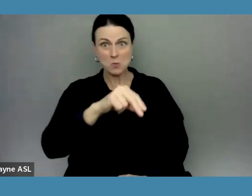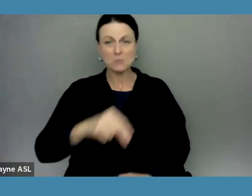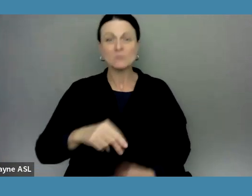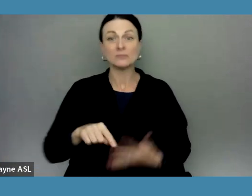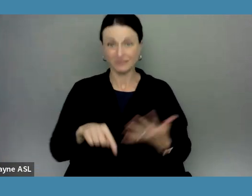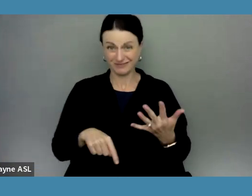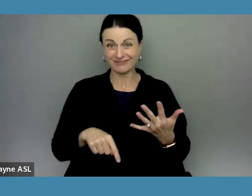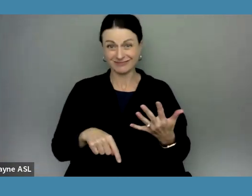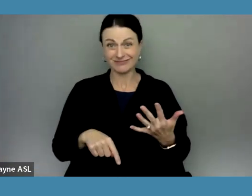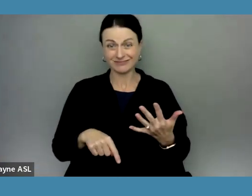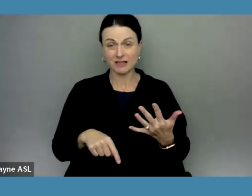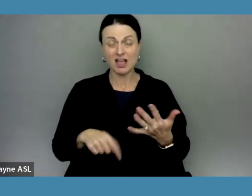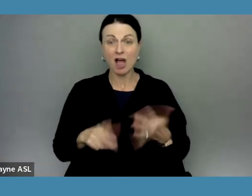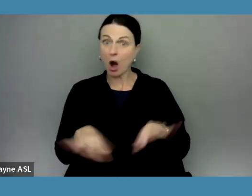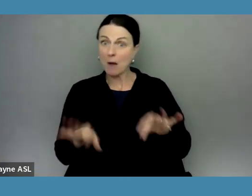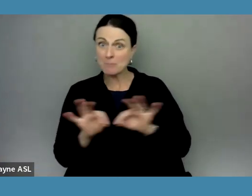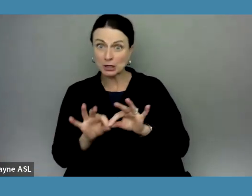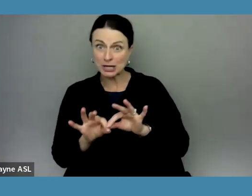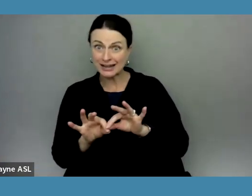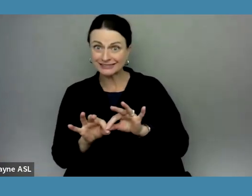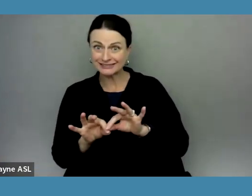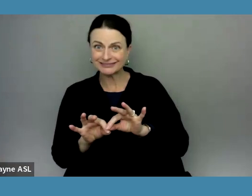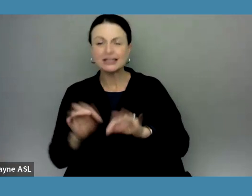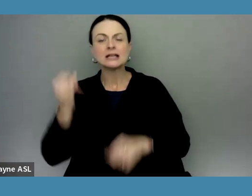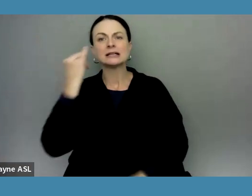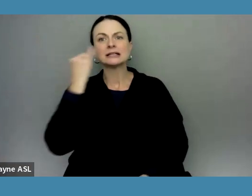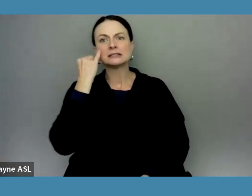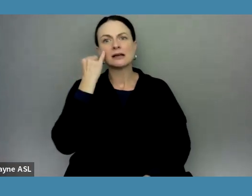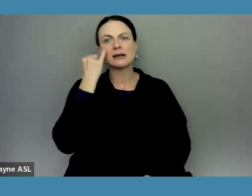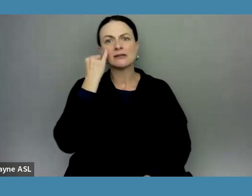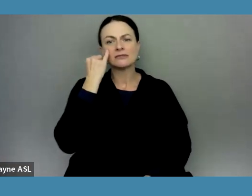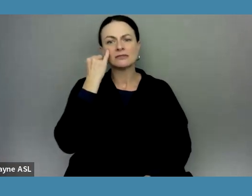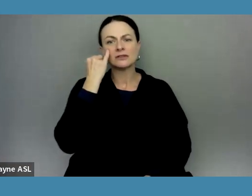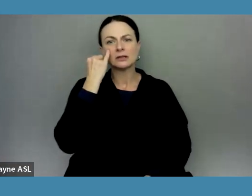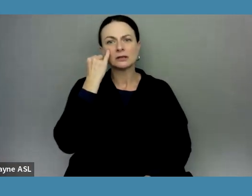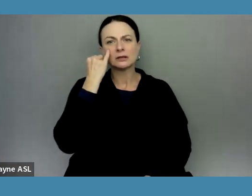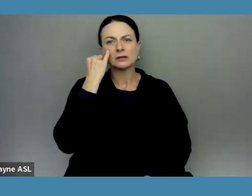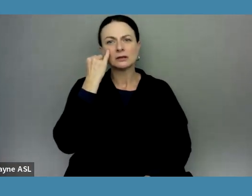are pertinent is if you get unfavorable final order